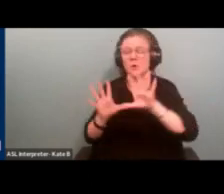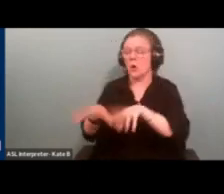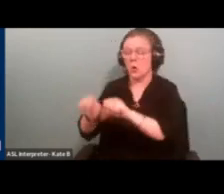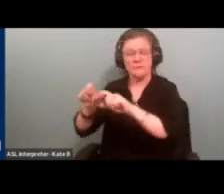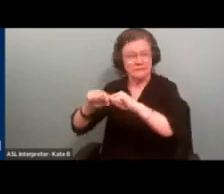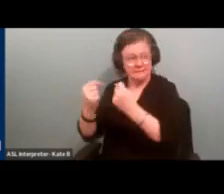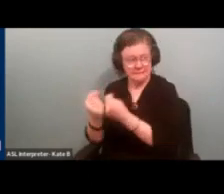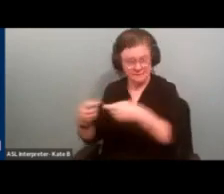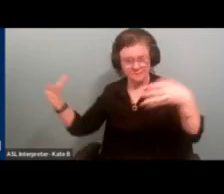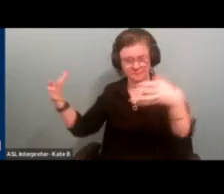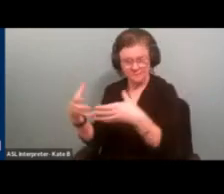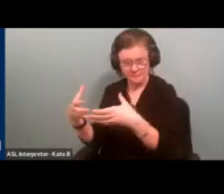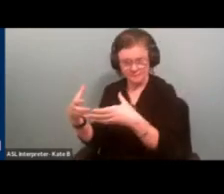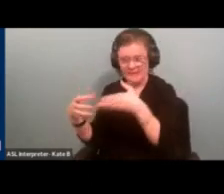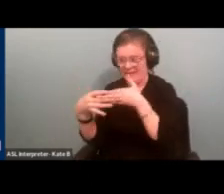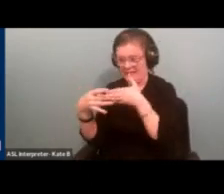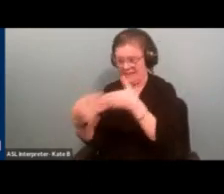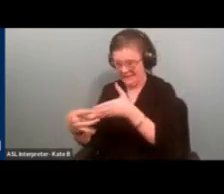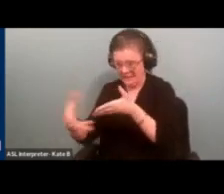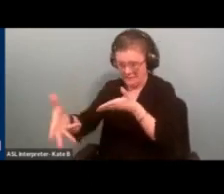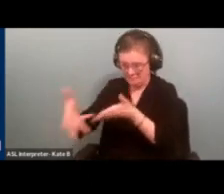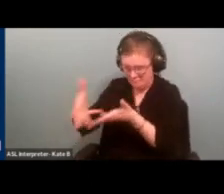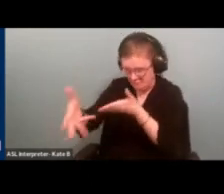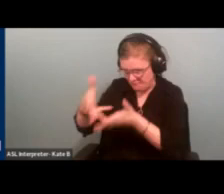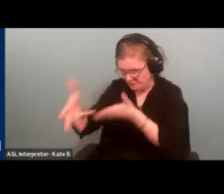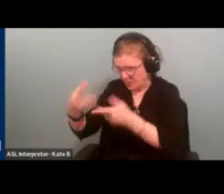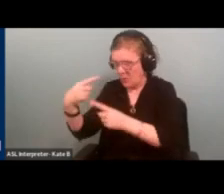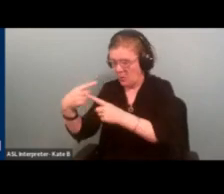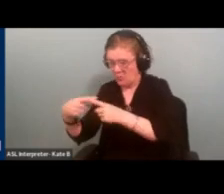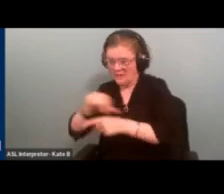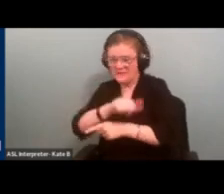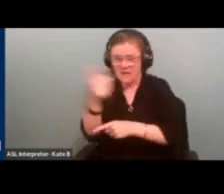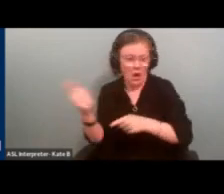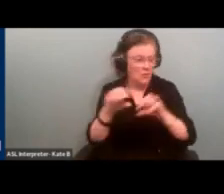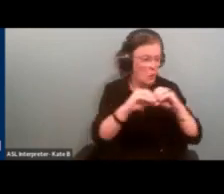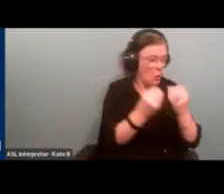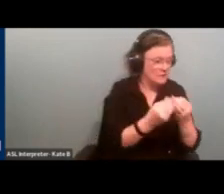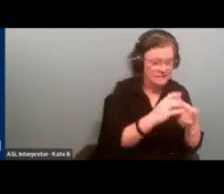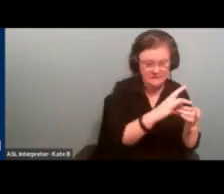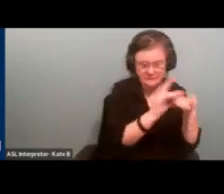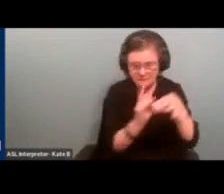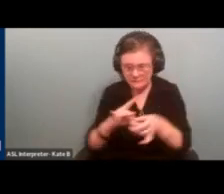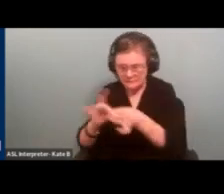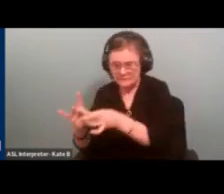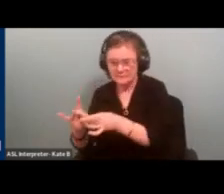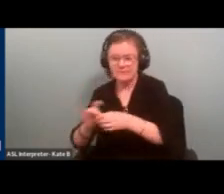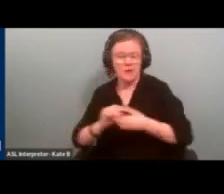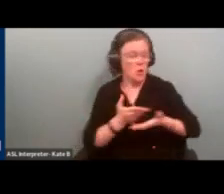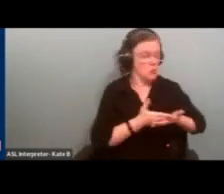and takes the lead on cross system collaboration, pooled resources, collective mandates,